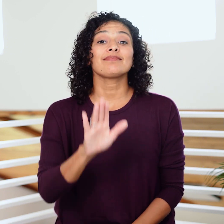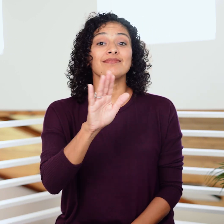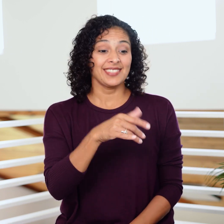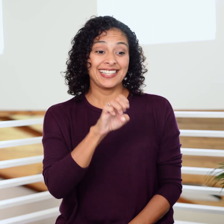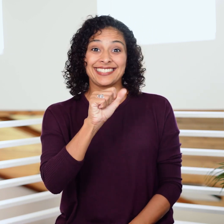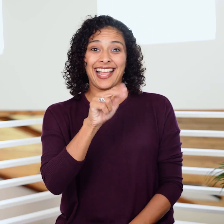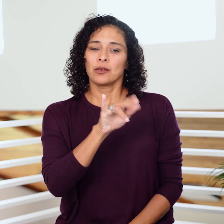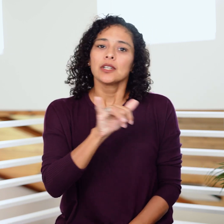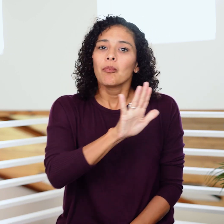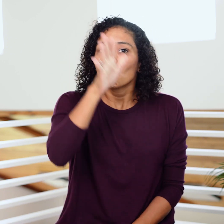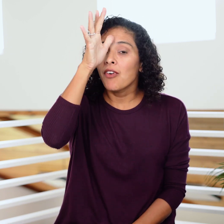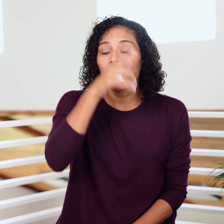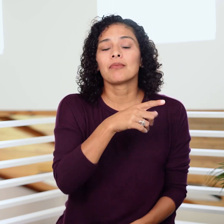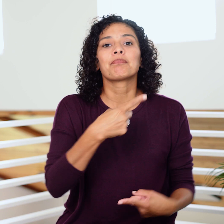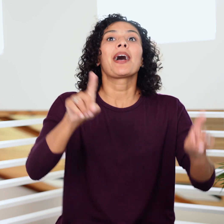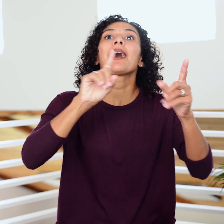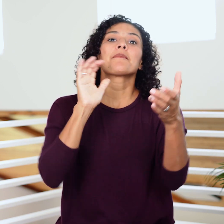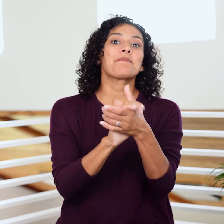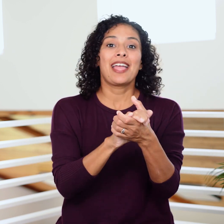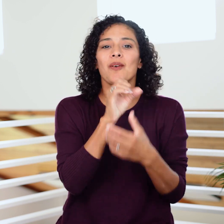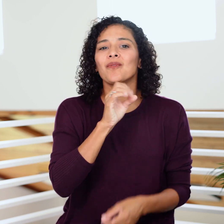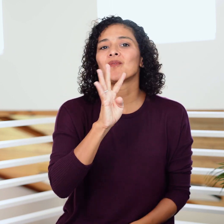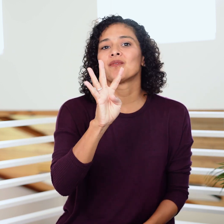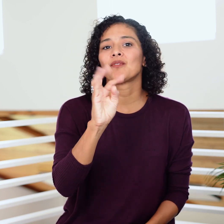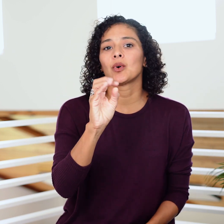Like his dad, Esau marries at 40.